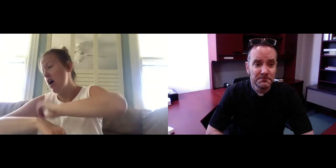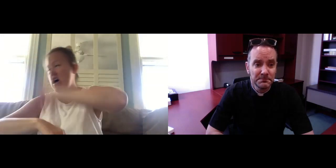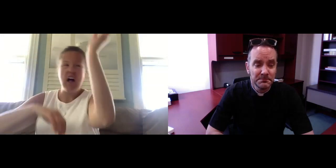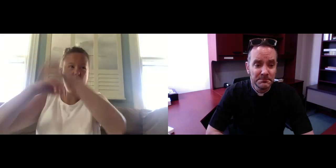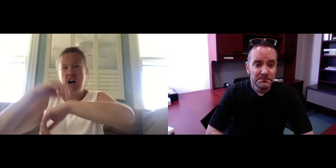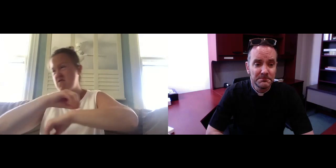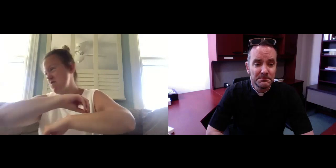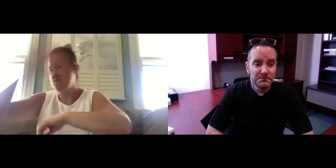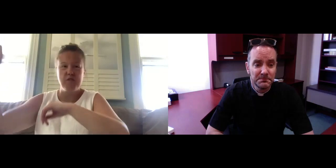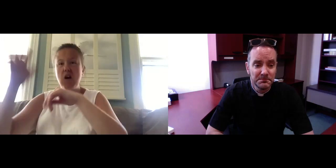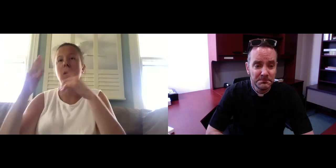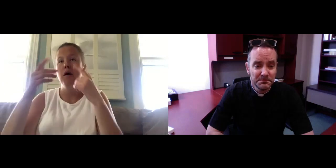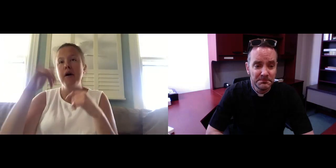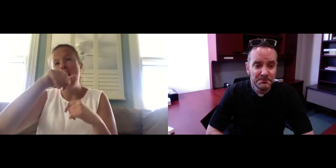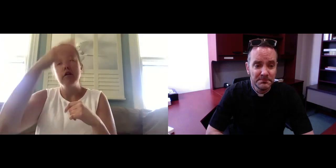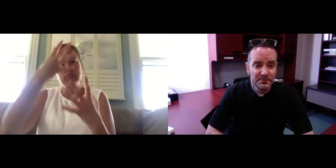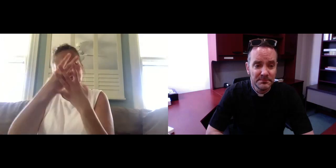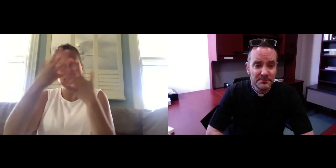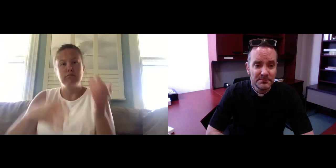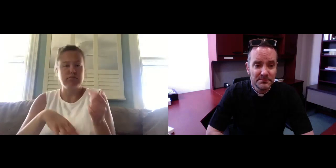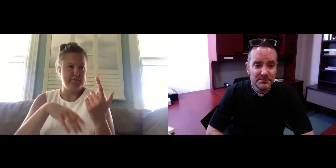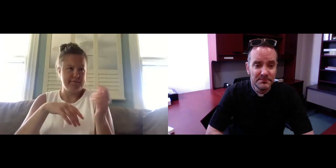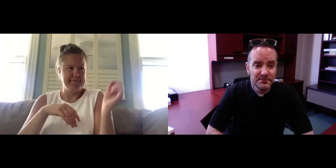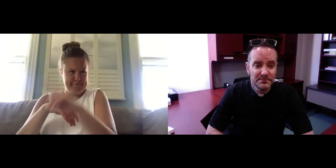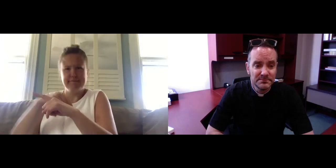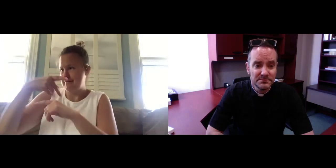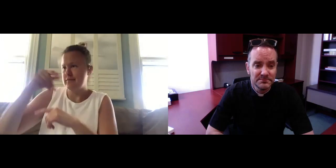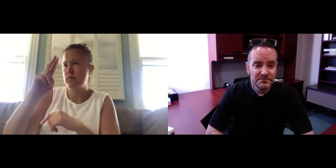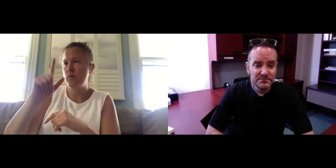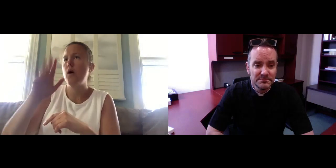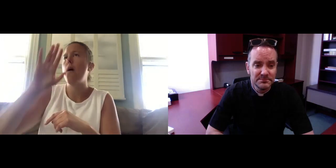the foundations of the jails shook; all the doors flew open, and the chains of